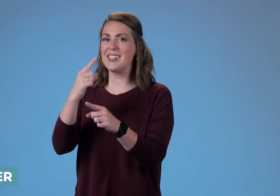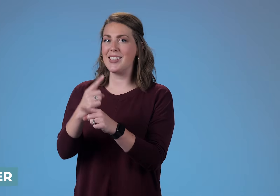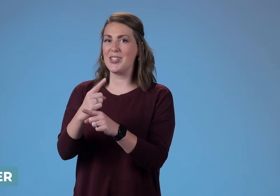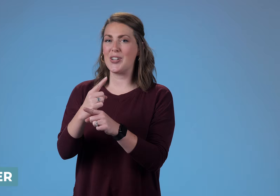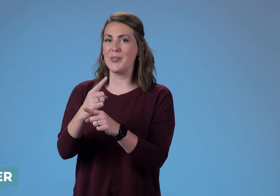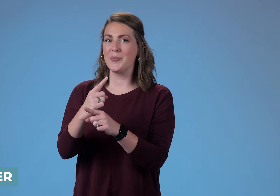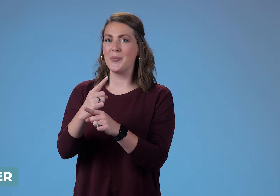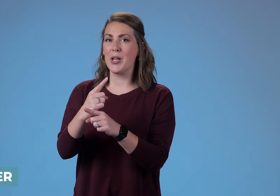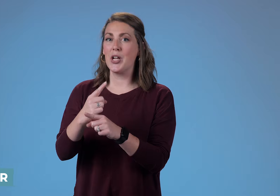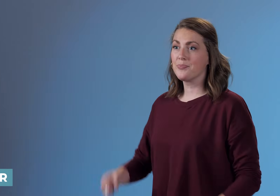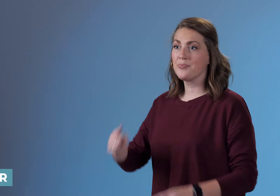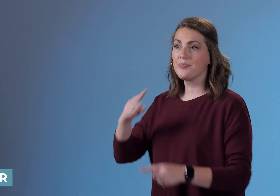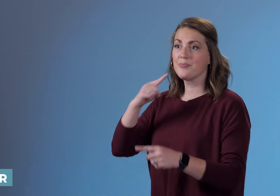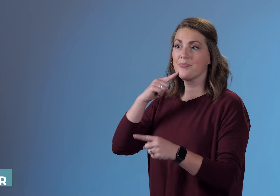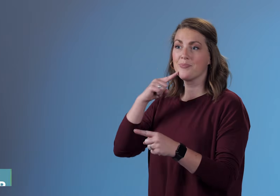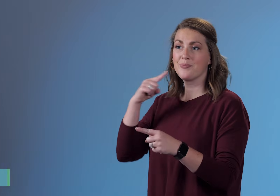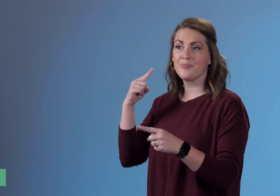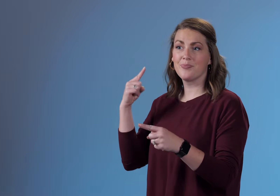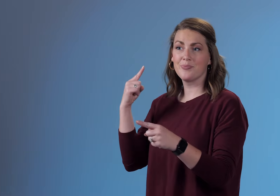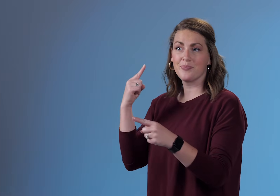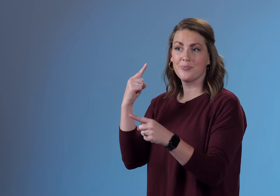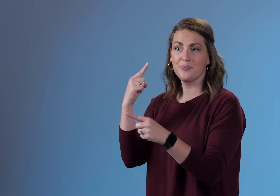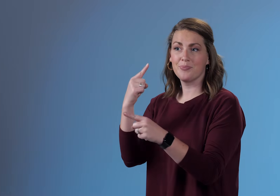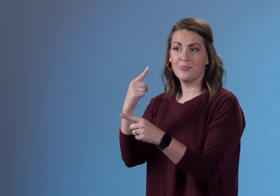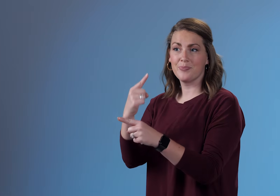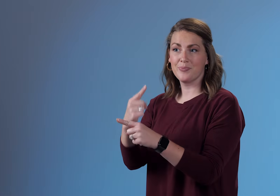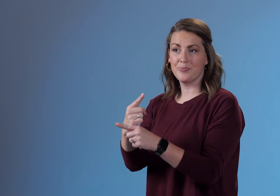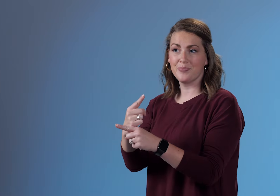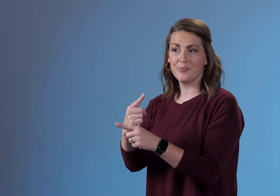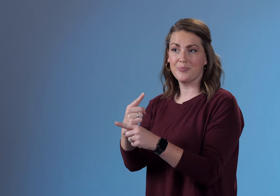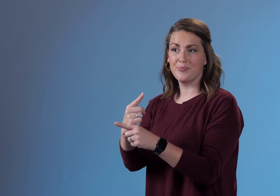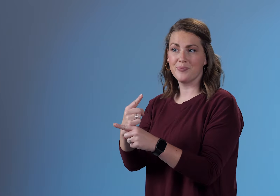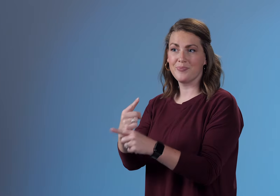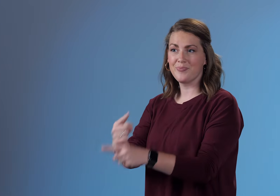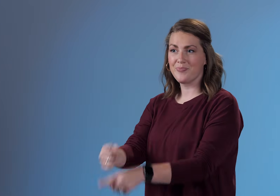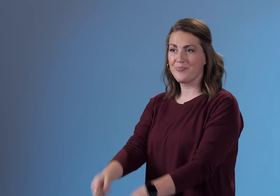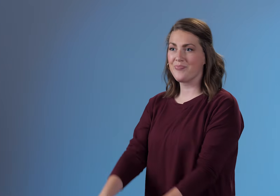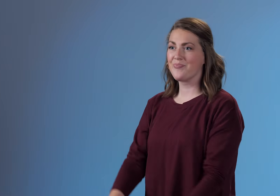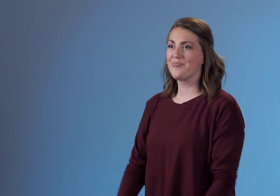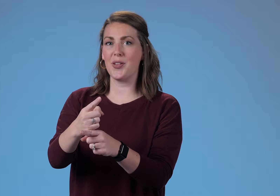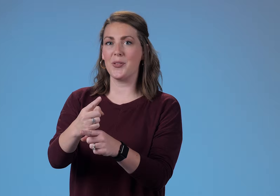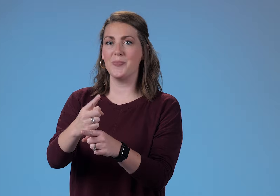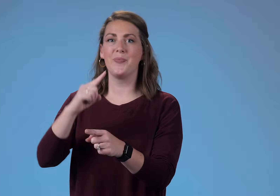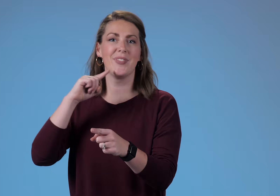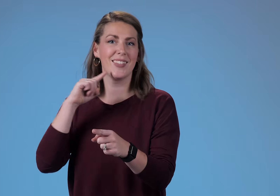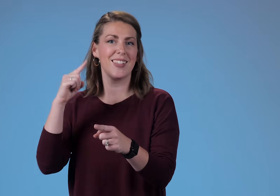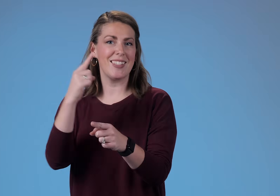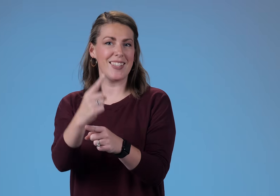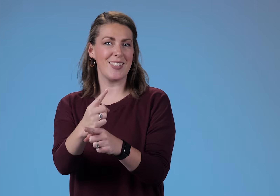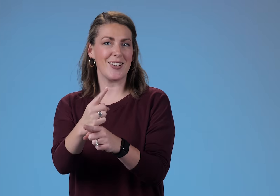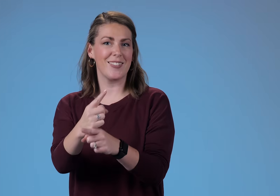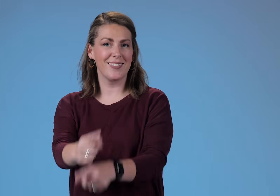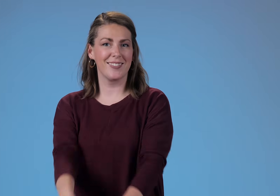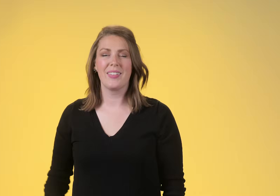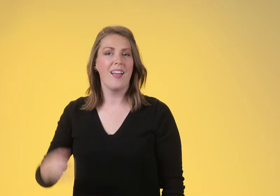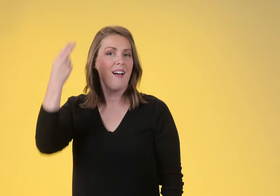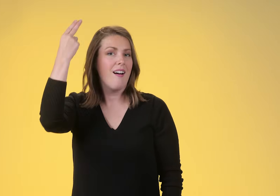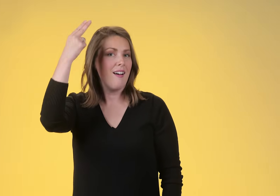SISTER You're doing your index finger from your chin down together. SISTER